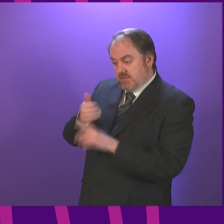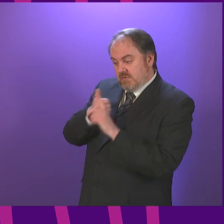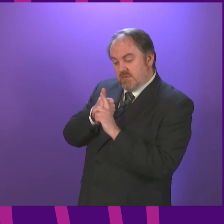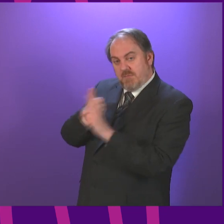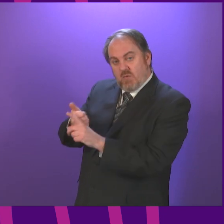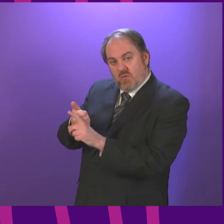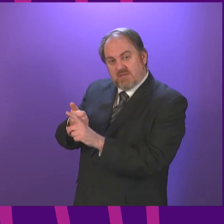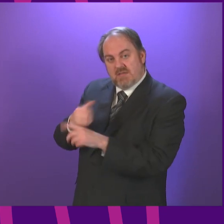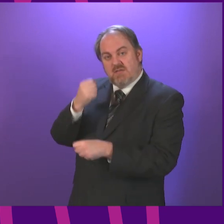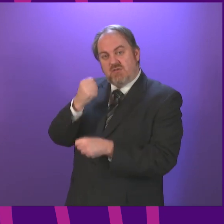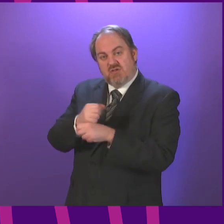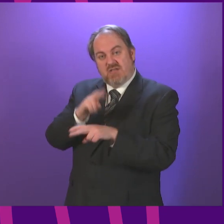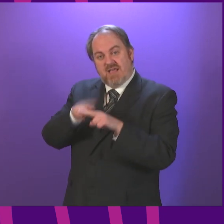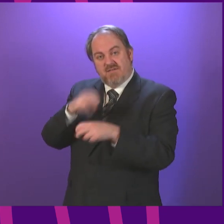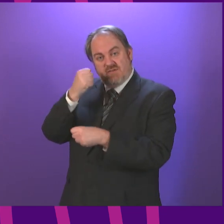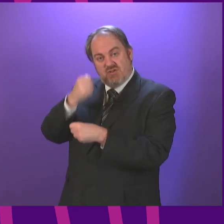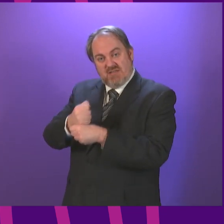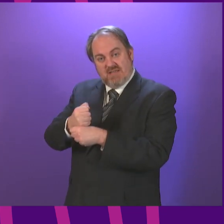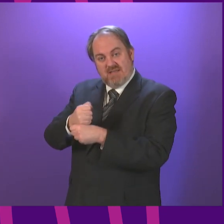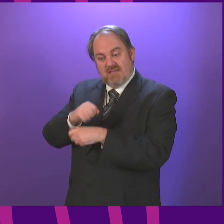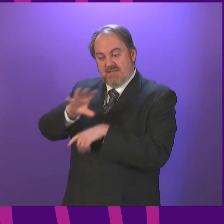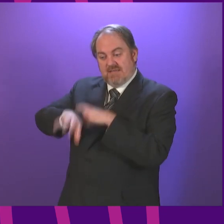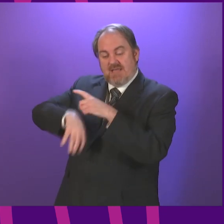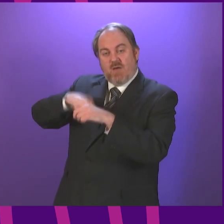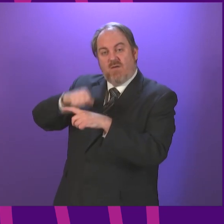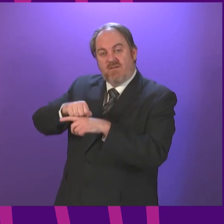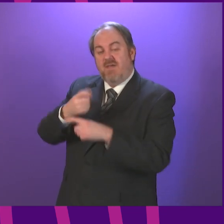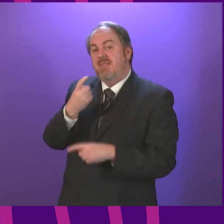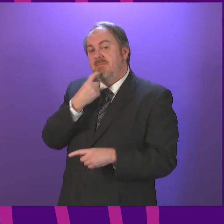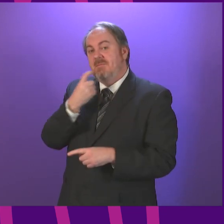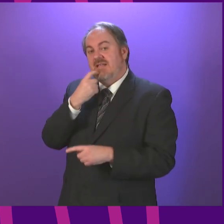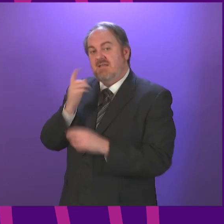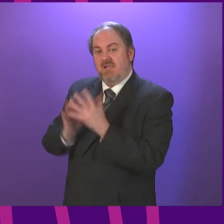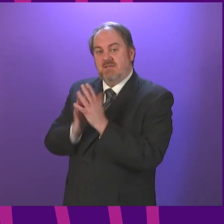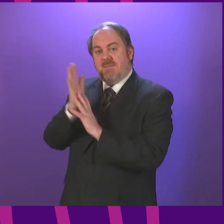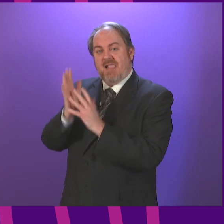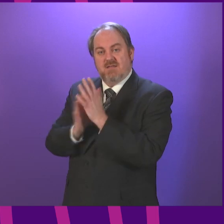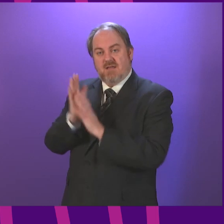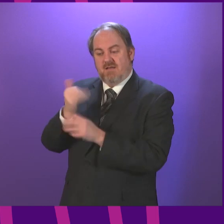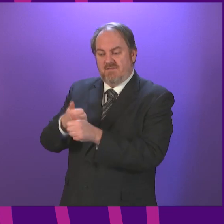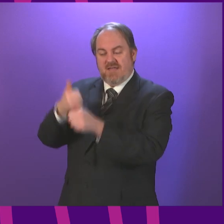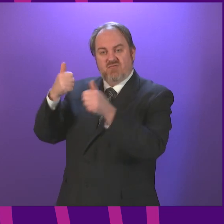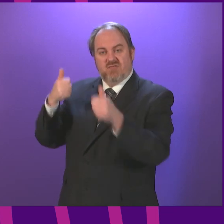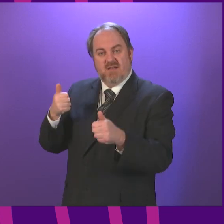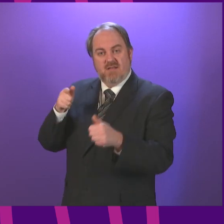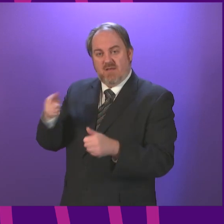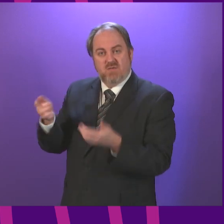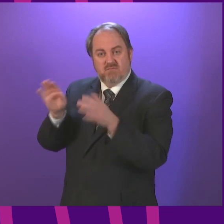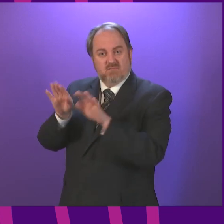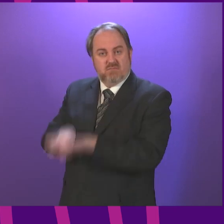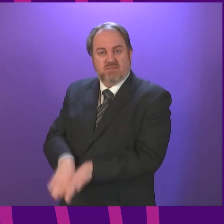GFG becoming the owners of the aluminium smelter at Lochaber, the smelter would have closed